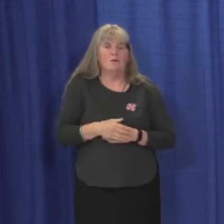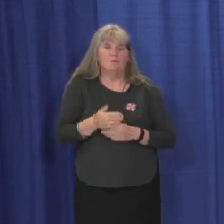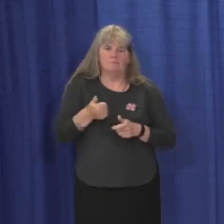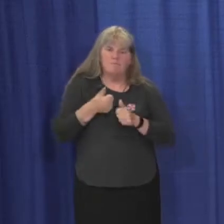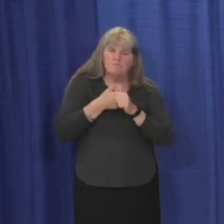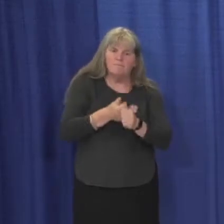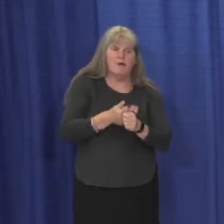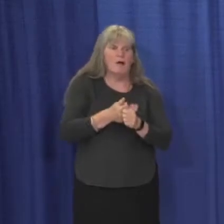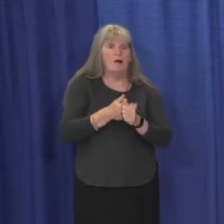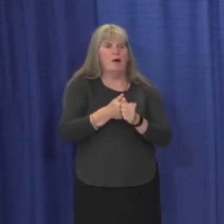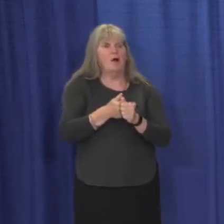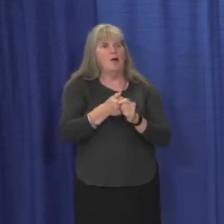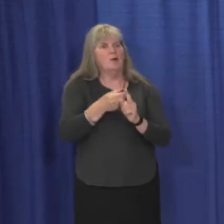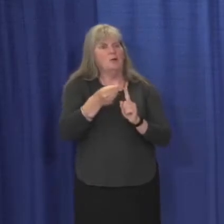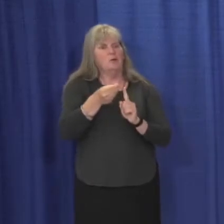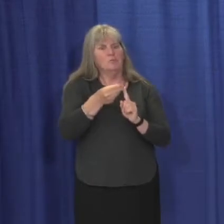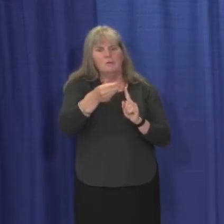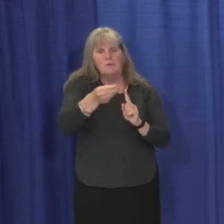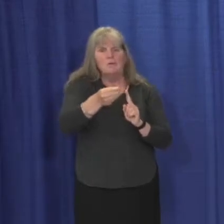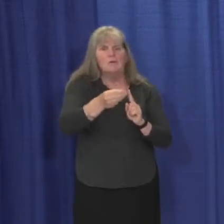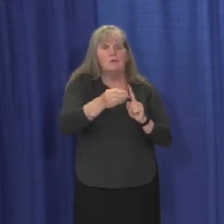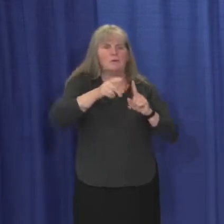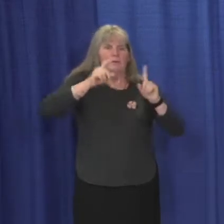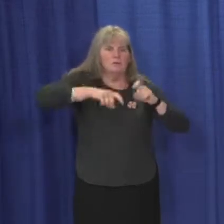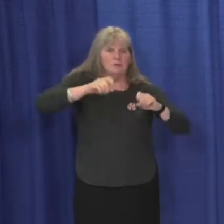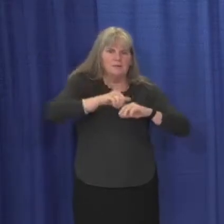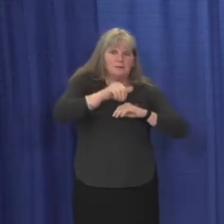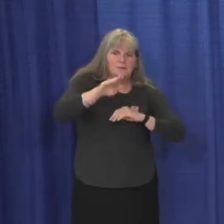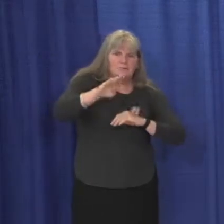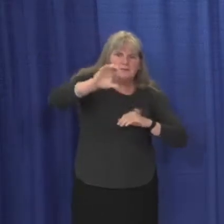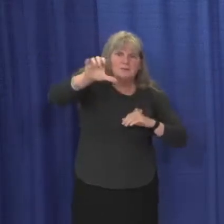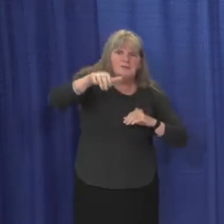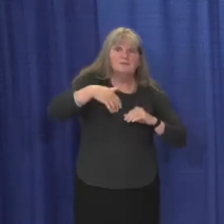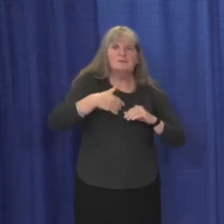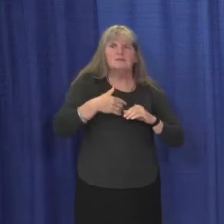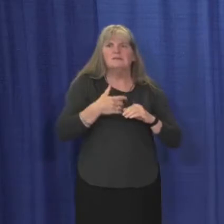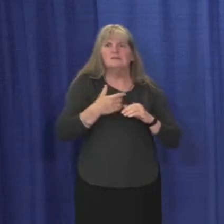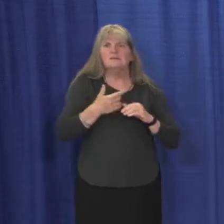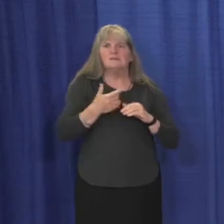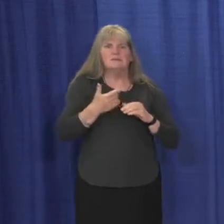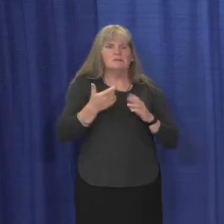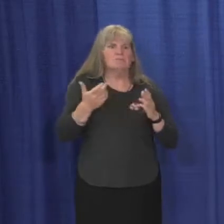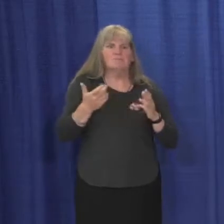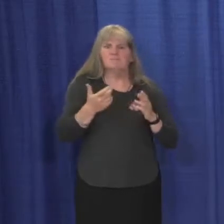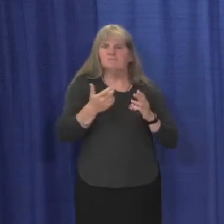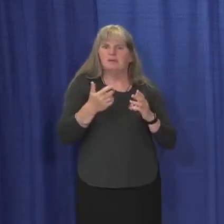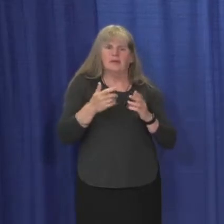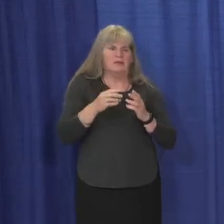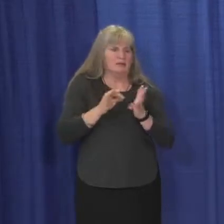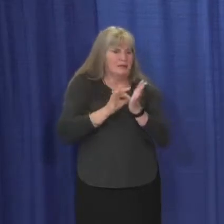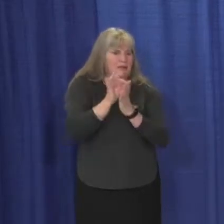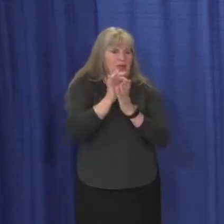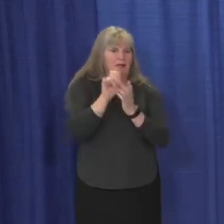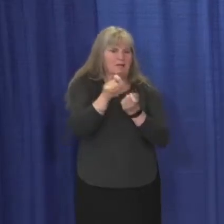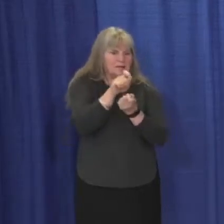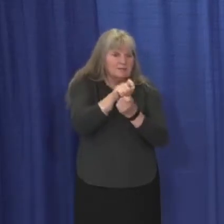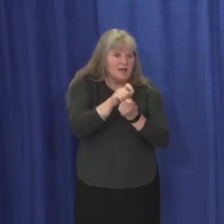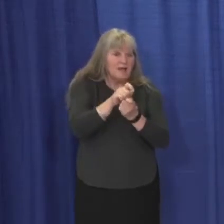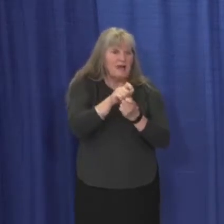tests and gene expert results at the hospital and a standard test we send to BC in addition to